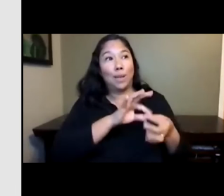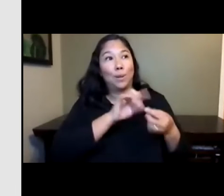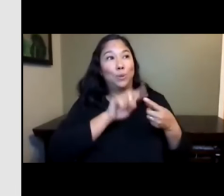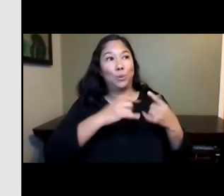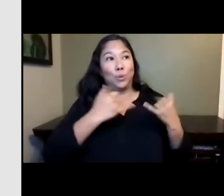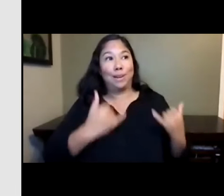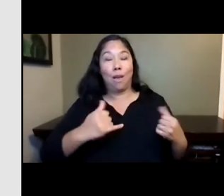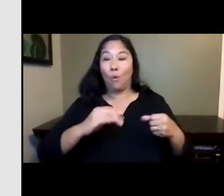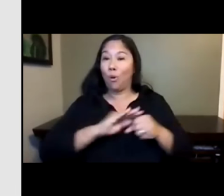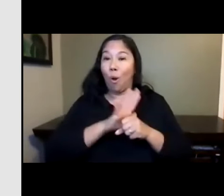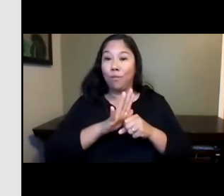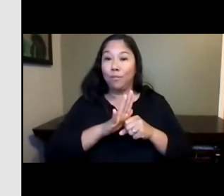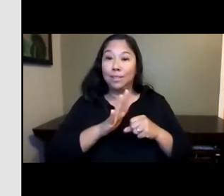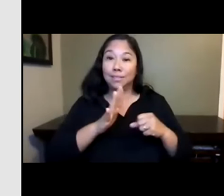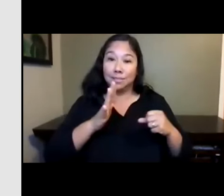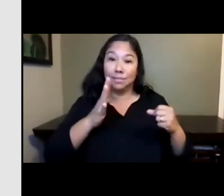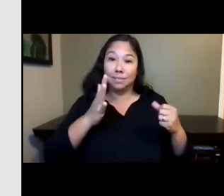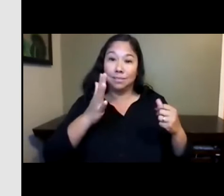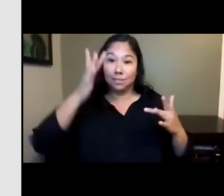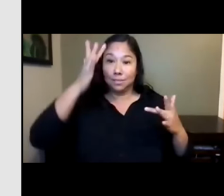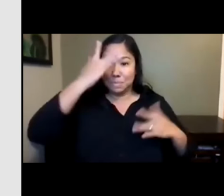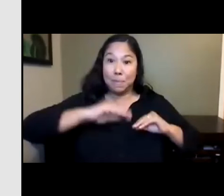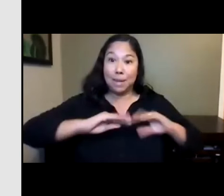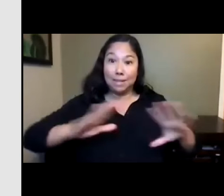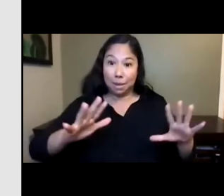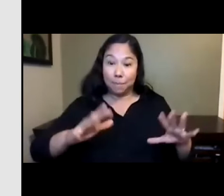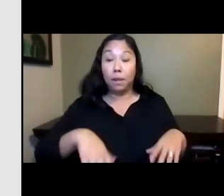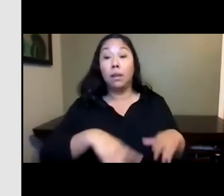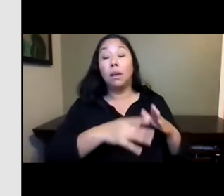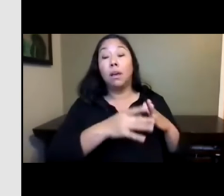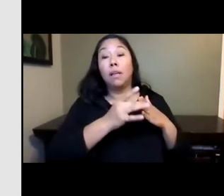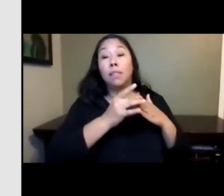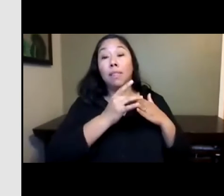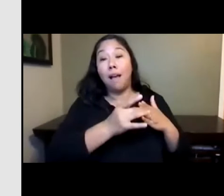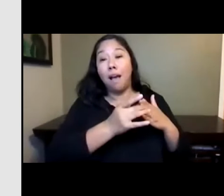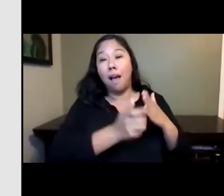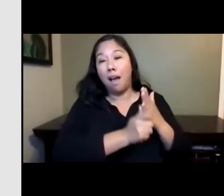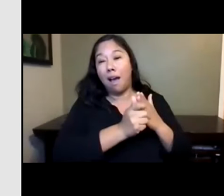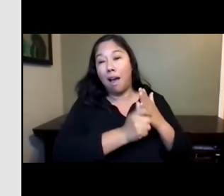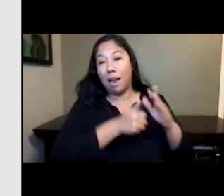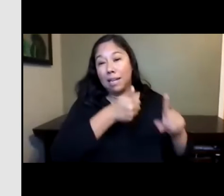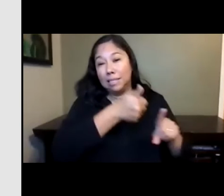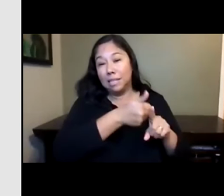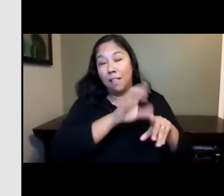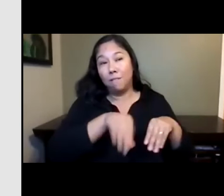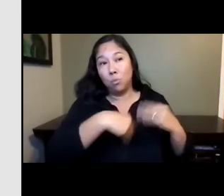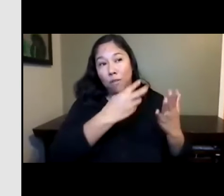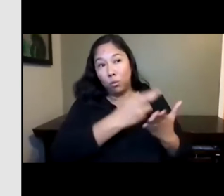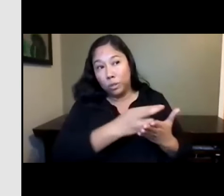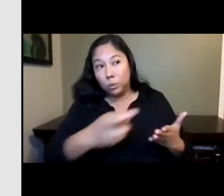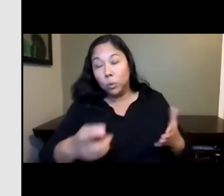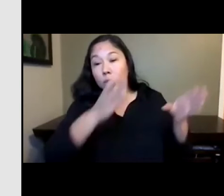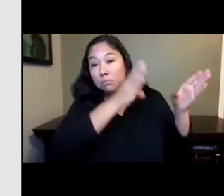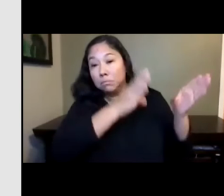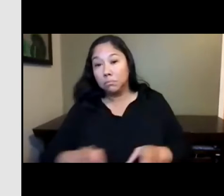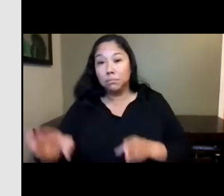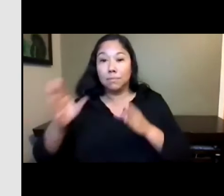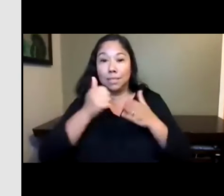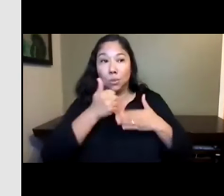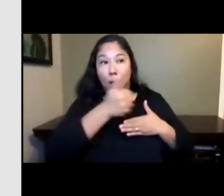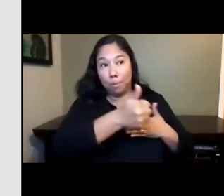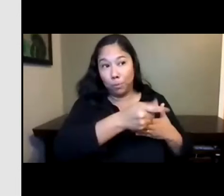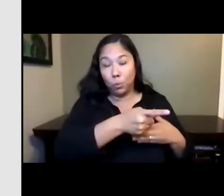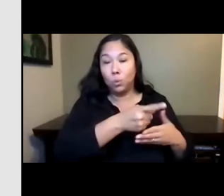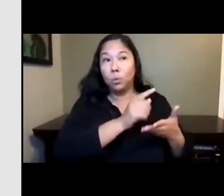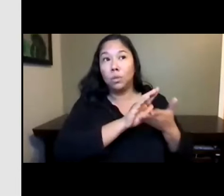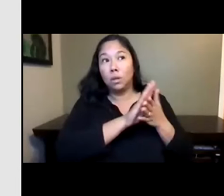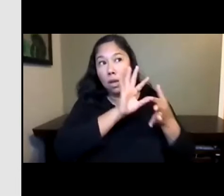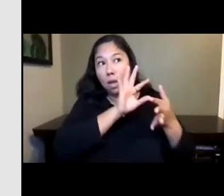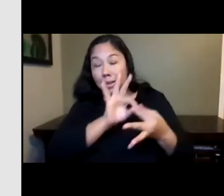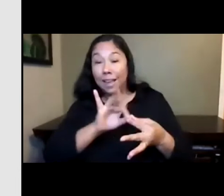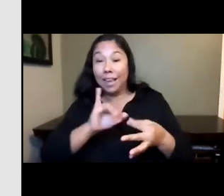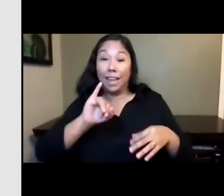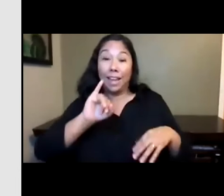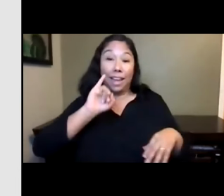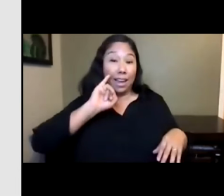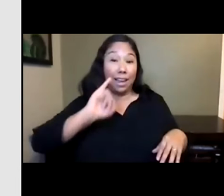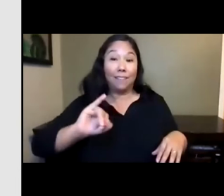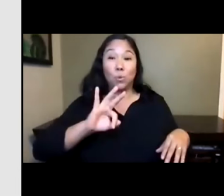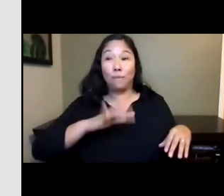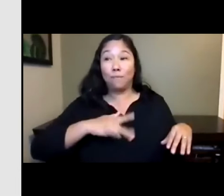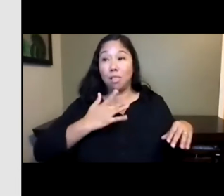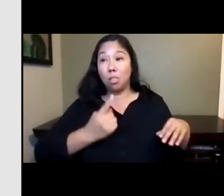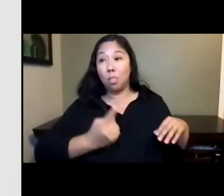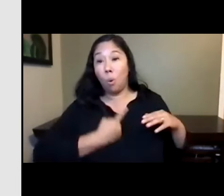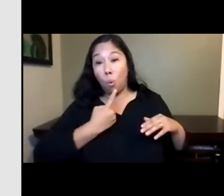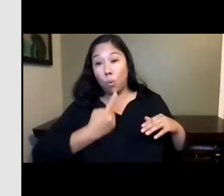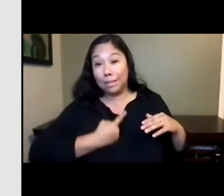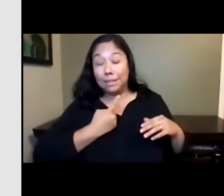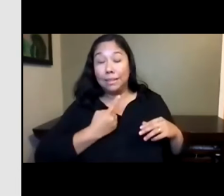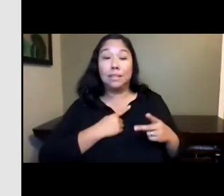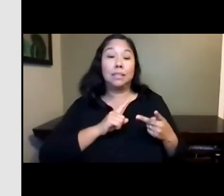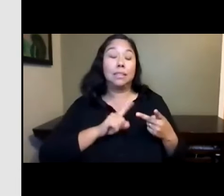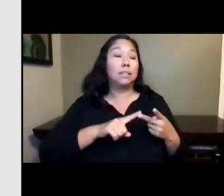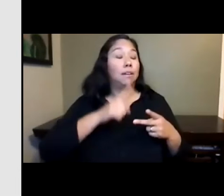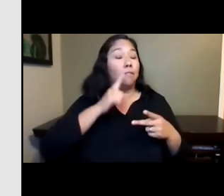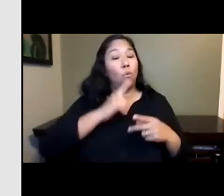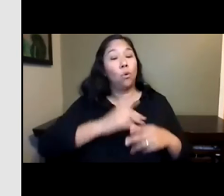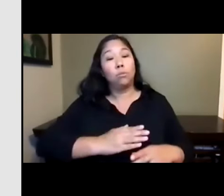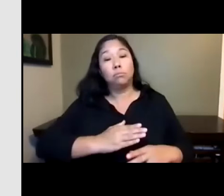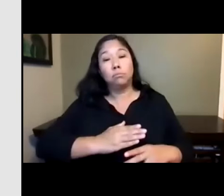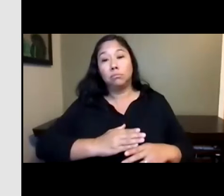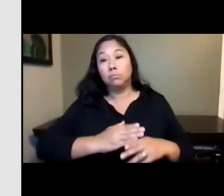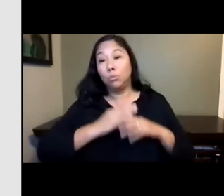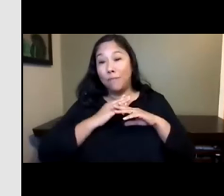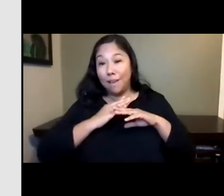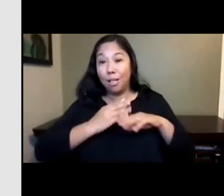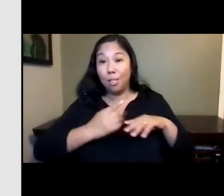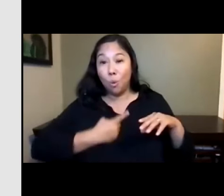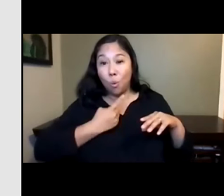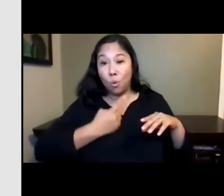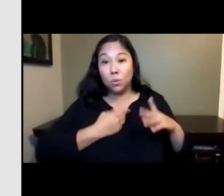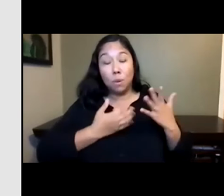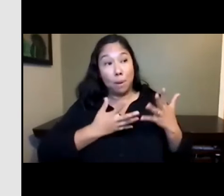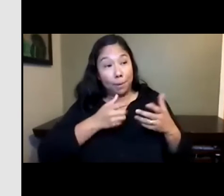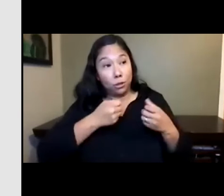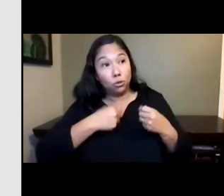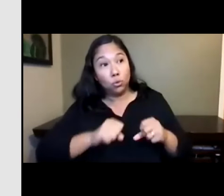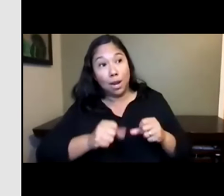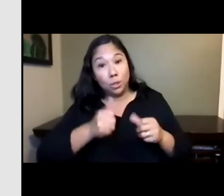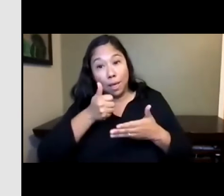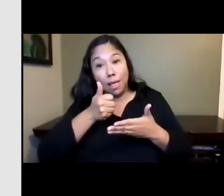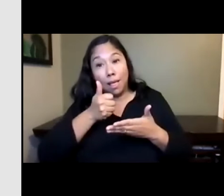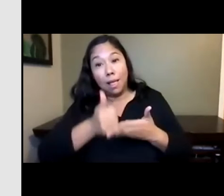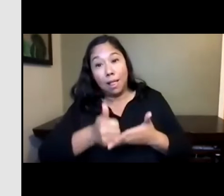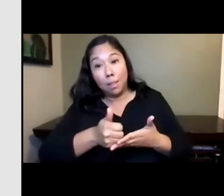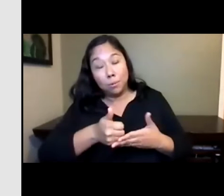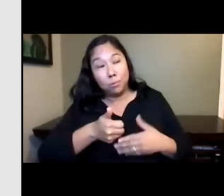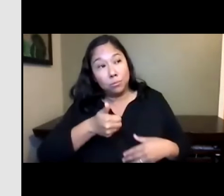pandemic, to prevent loneliness or trying to help someone you know becoming more socially connected.